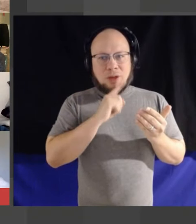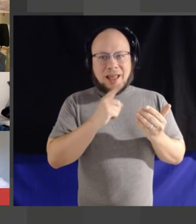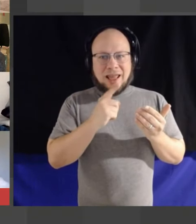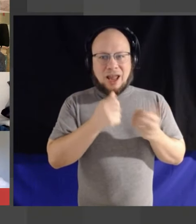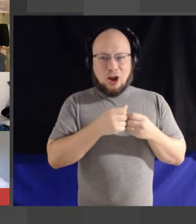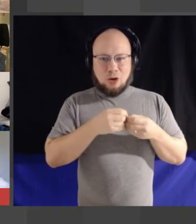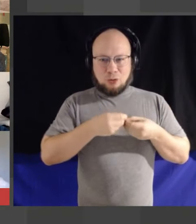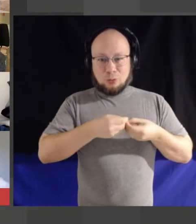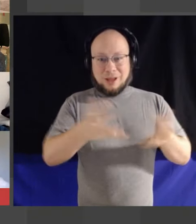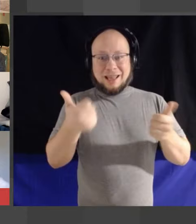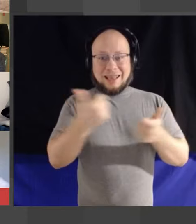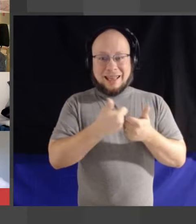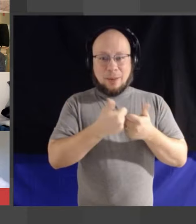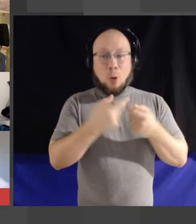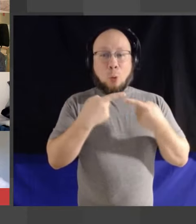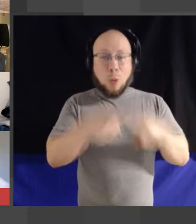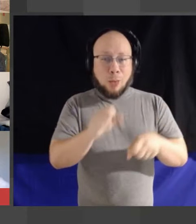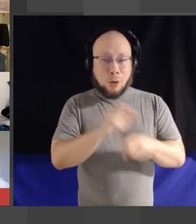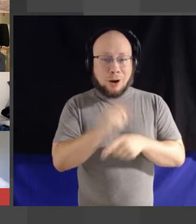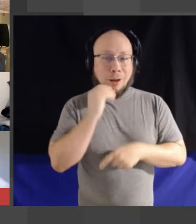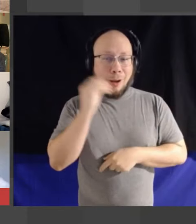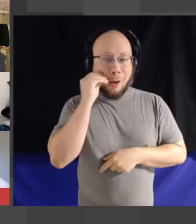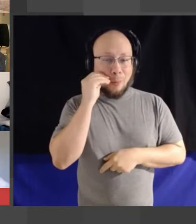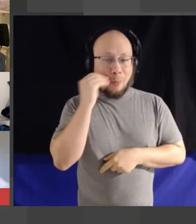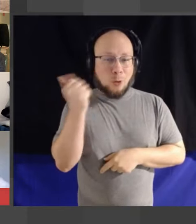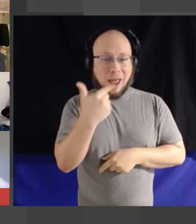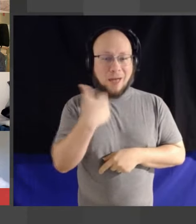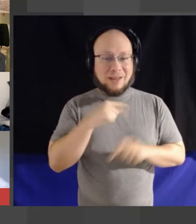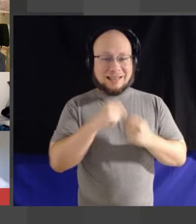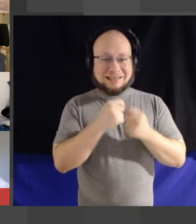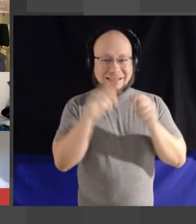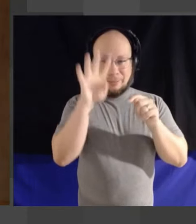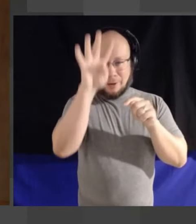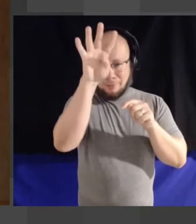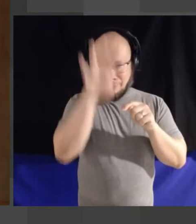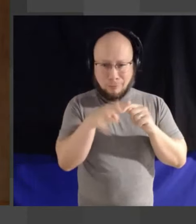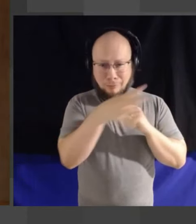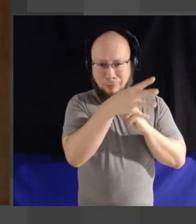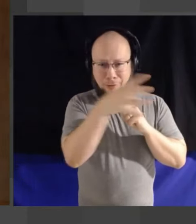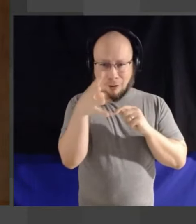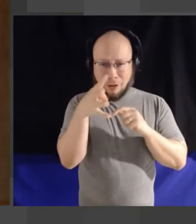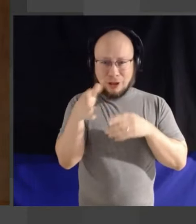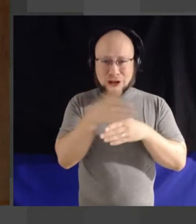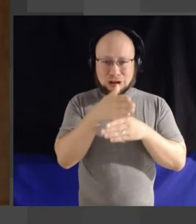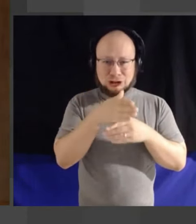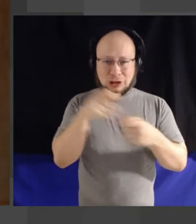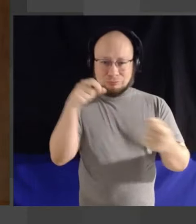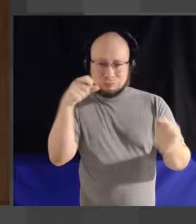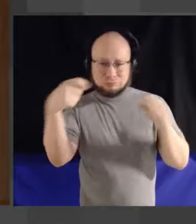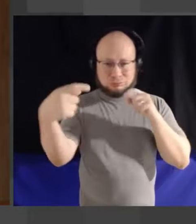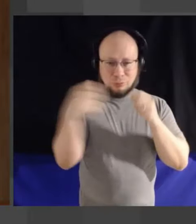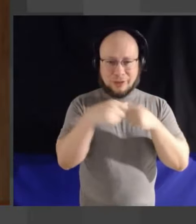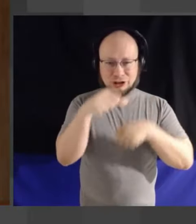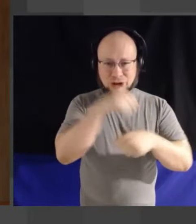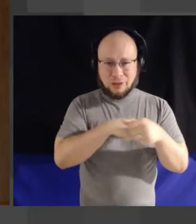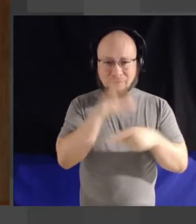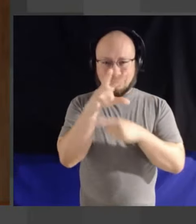I DON'T THINK ANYBODY ON THE TEAM EVER EXPECTED TO RELEASE A GAME FROM HOME.